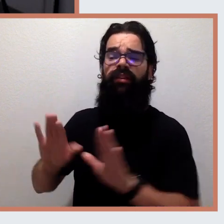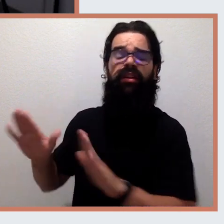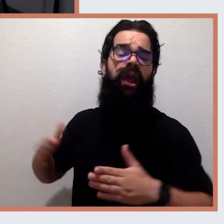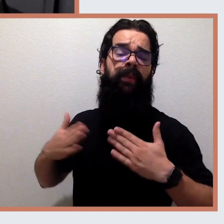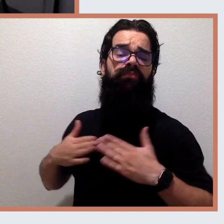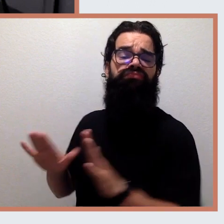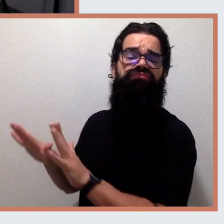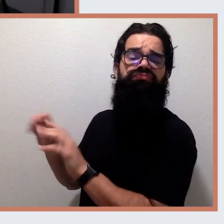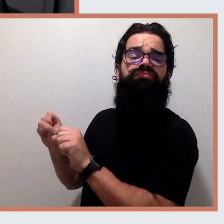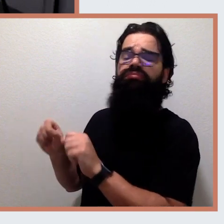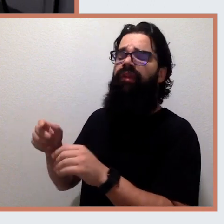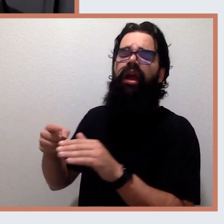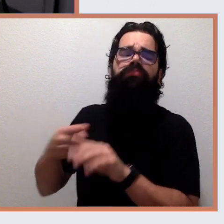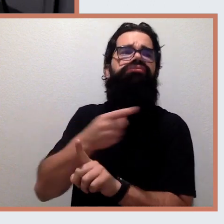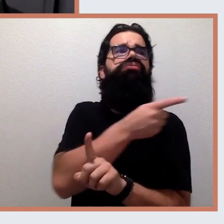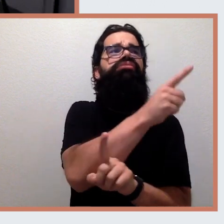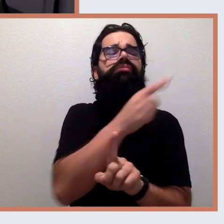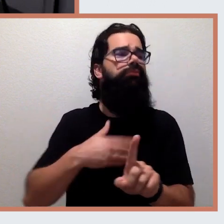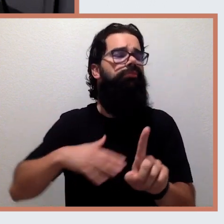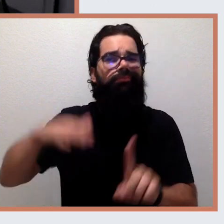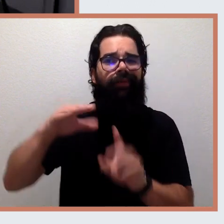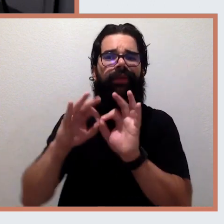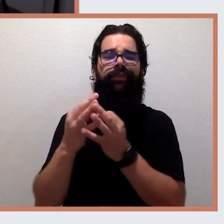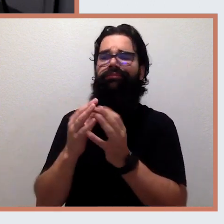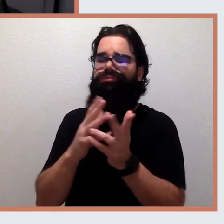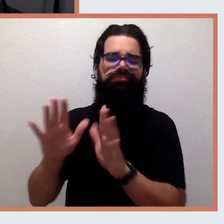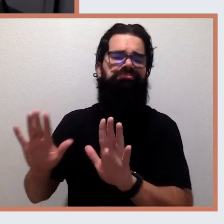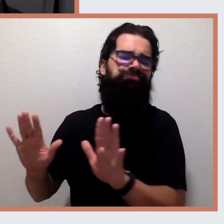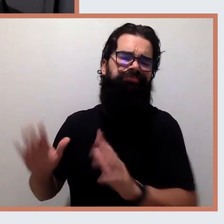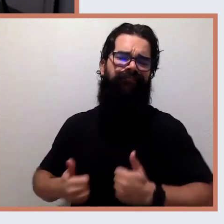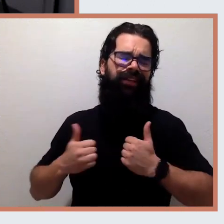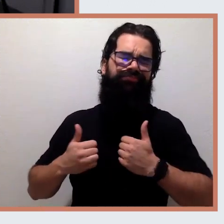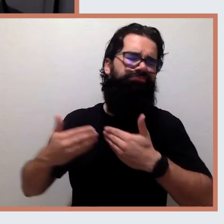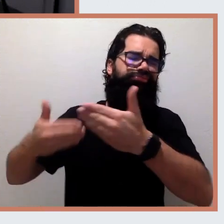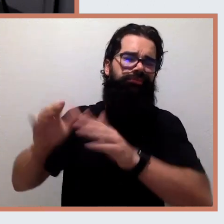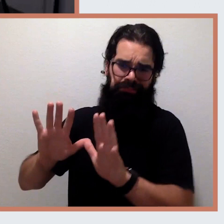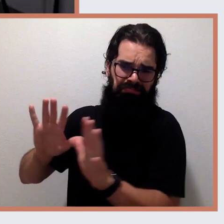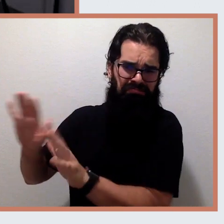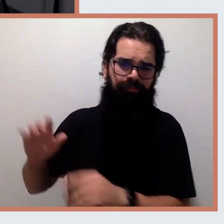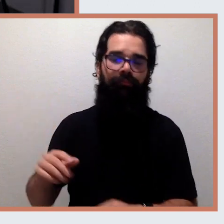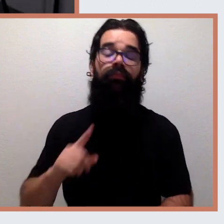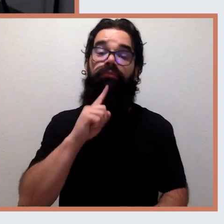and God bless them, man. I love them. You know, they felt they found happiness in other career paths and they're raising families